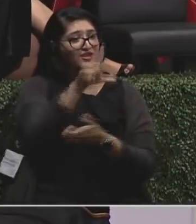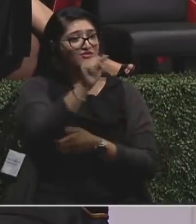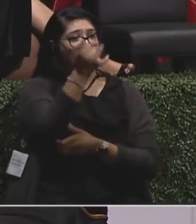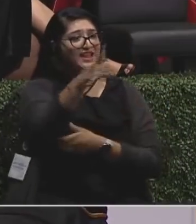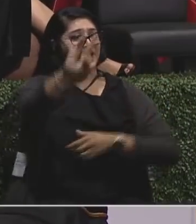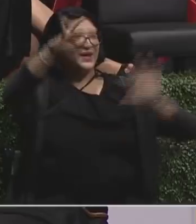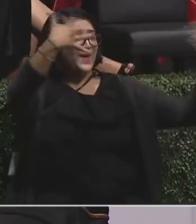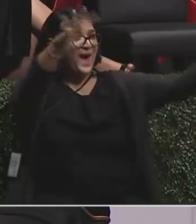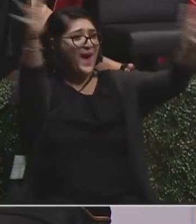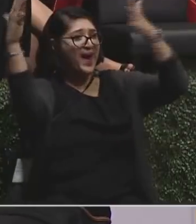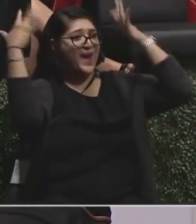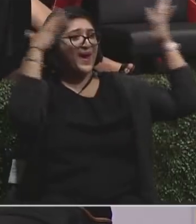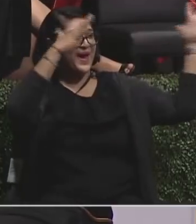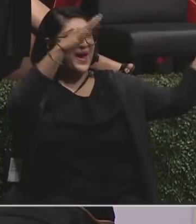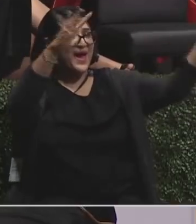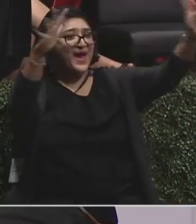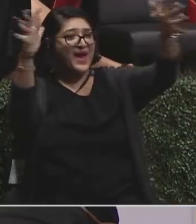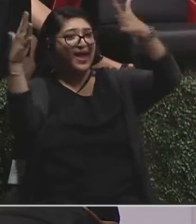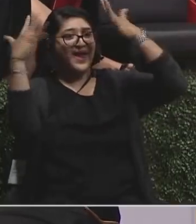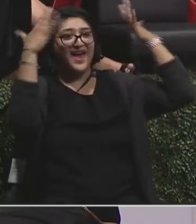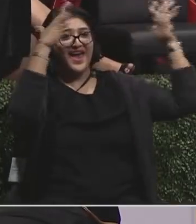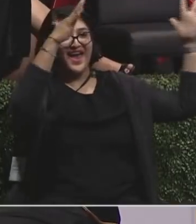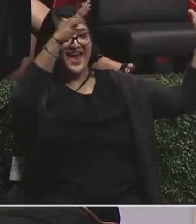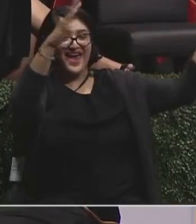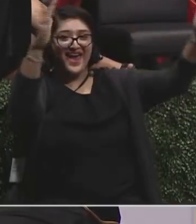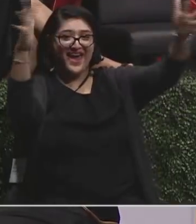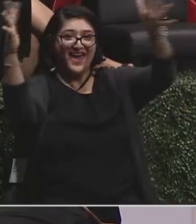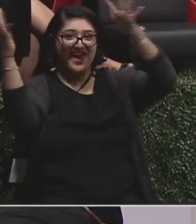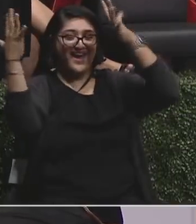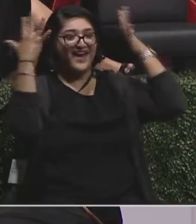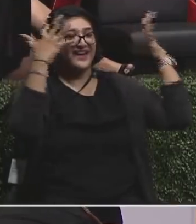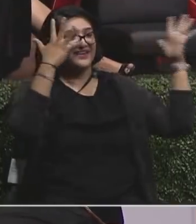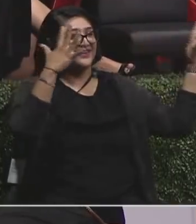AT 64 YEARS OLD, GWENDOLYN IS THE OLDEST MEMBER OF THE CLASS OF 2018.